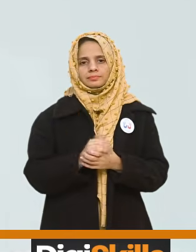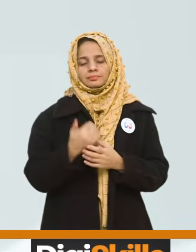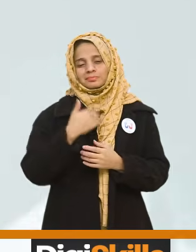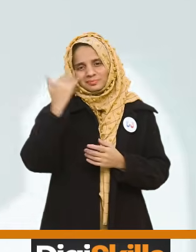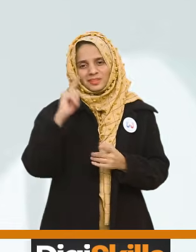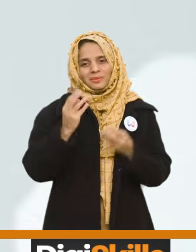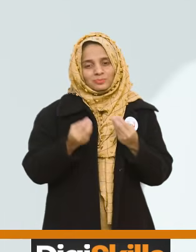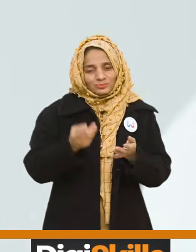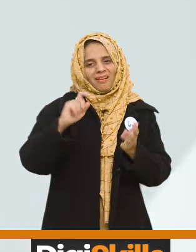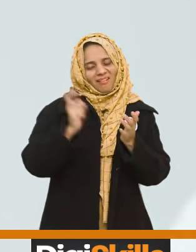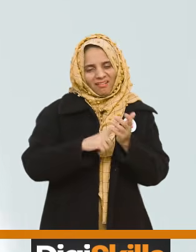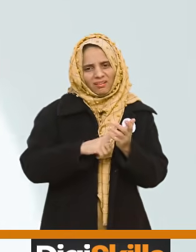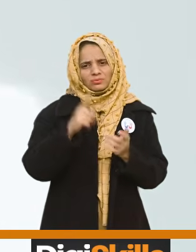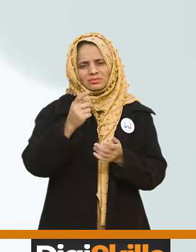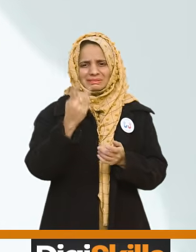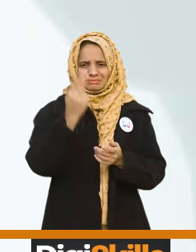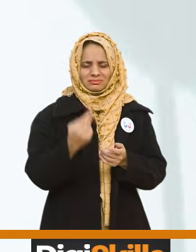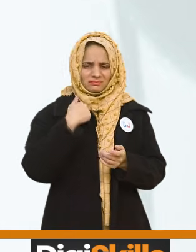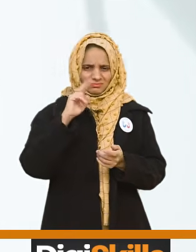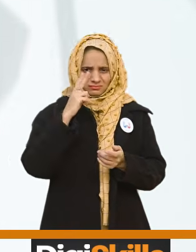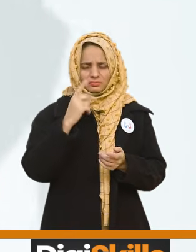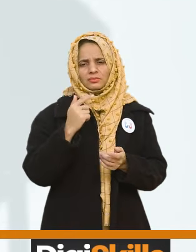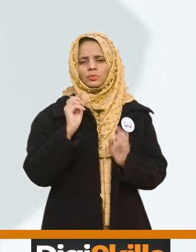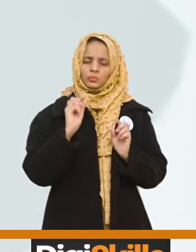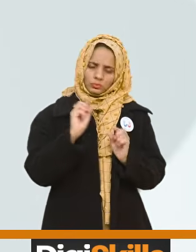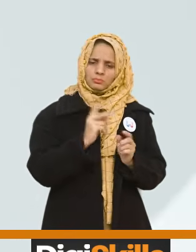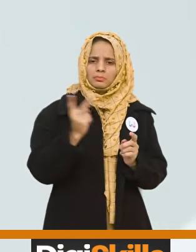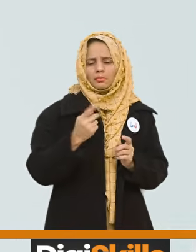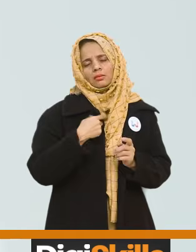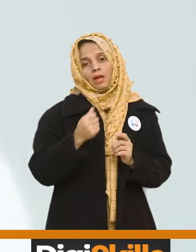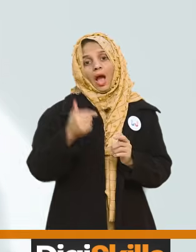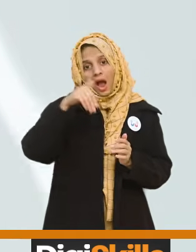You can say that “When I placed the initial bid on the project, my understanding was this,